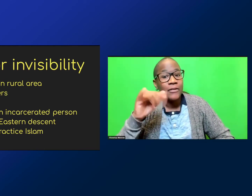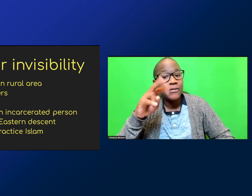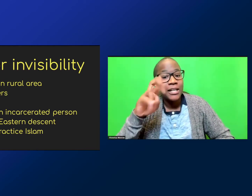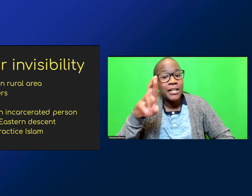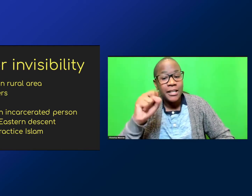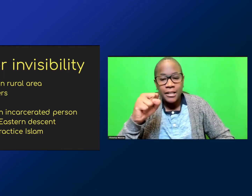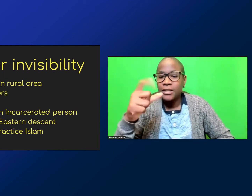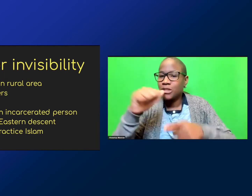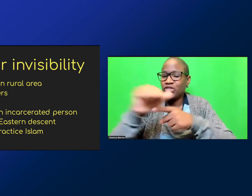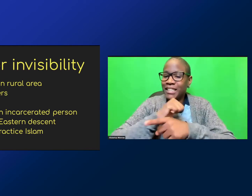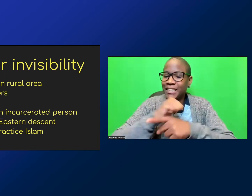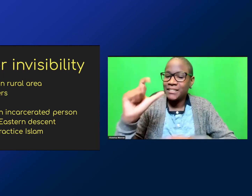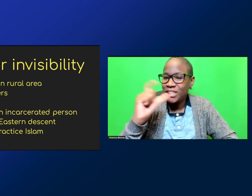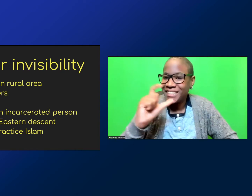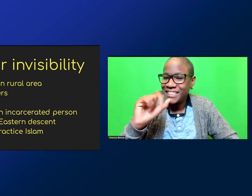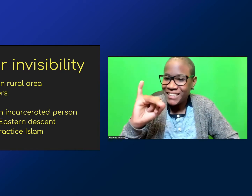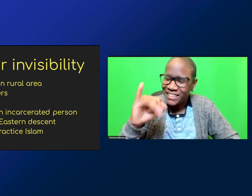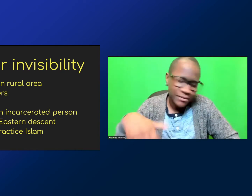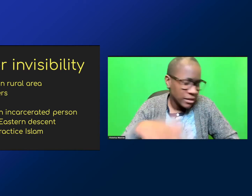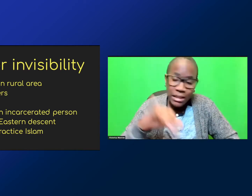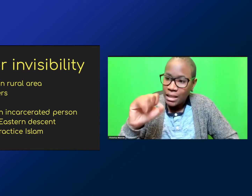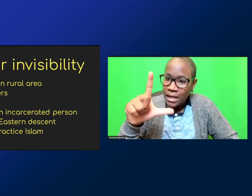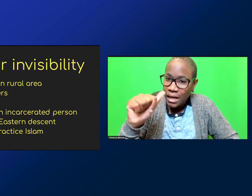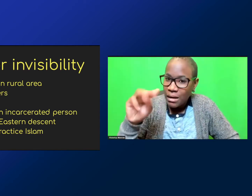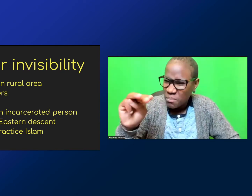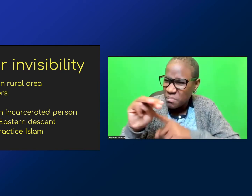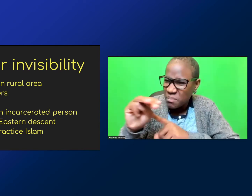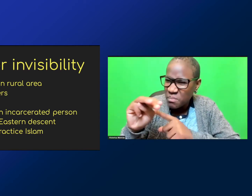that mis misinterpretation or misunderstanding of the system can be seen